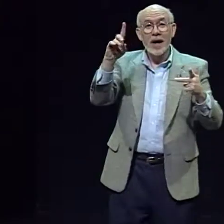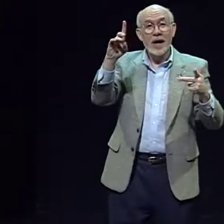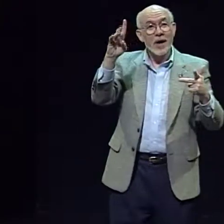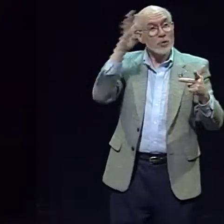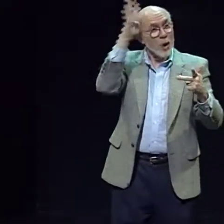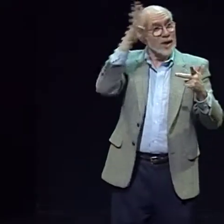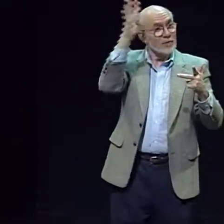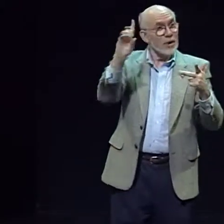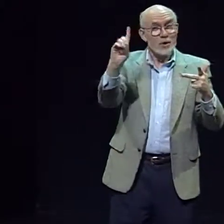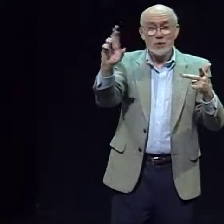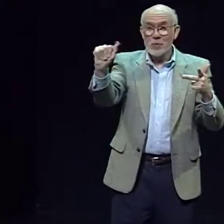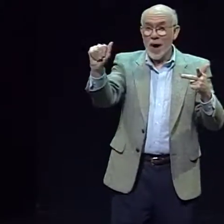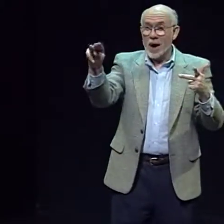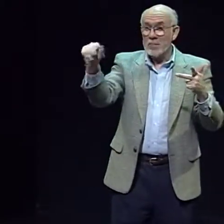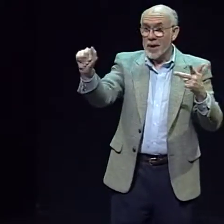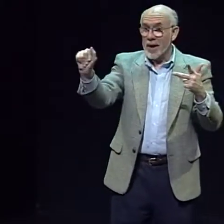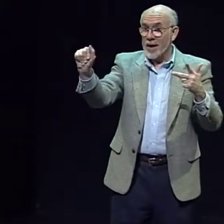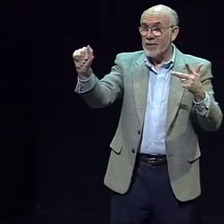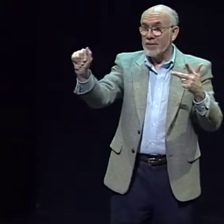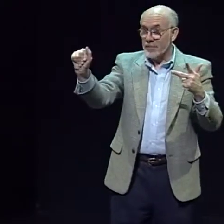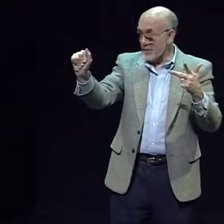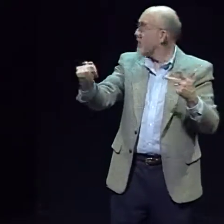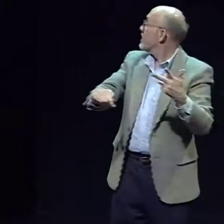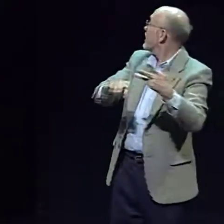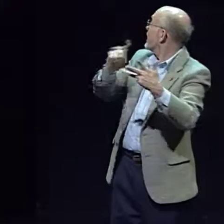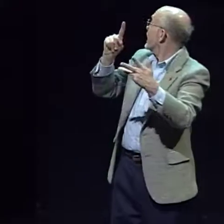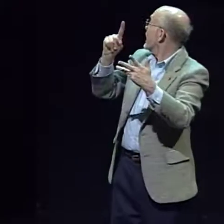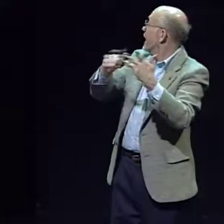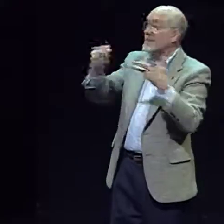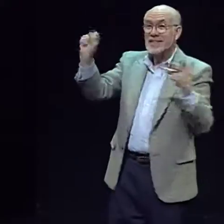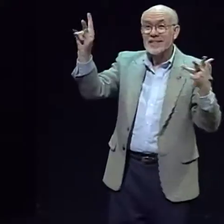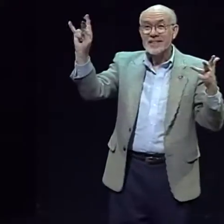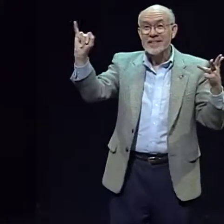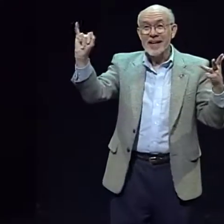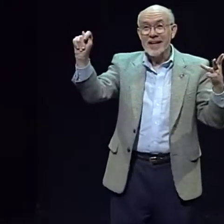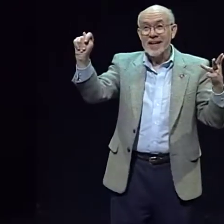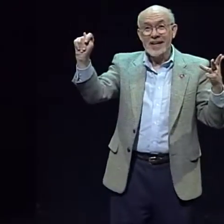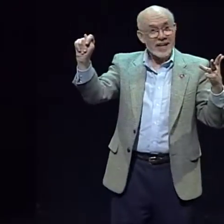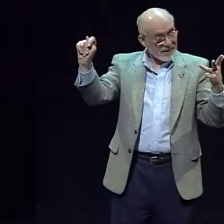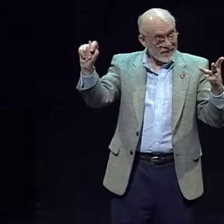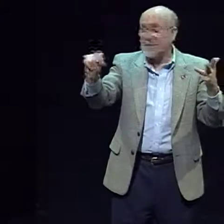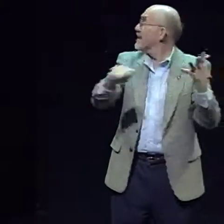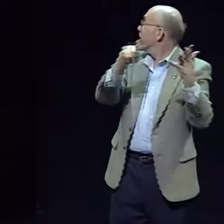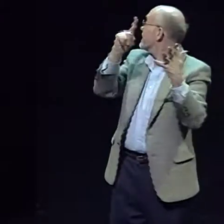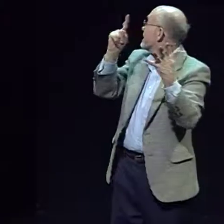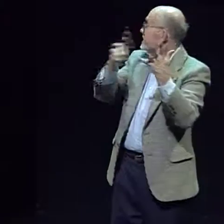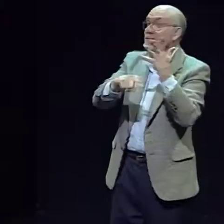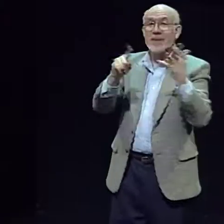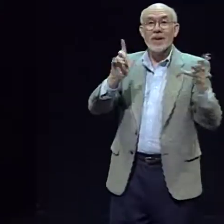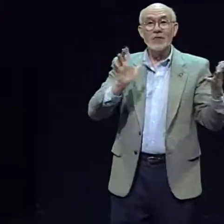NEXT, WHAT ABOUT CREATIVE DRAMA AND SKITS?